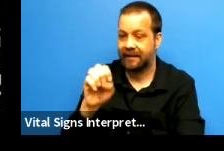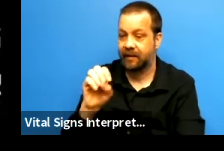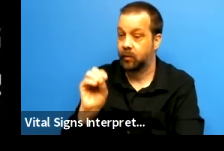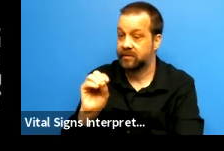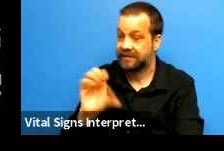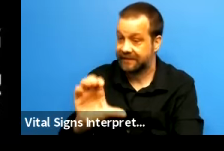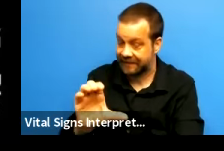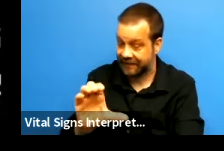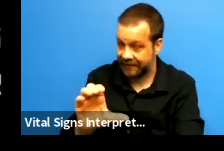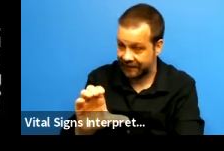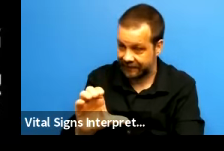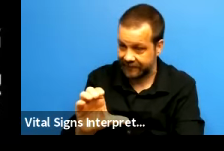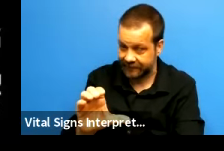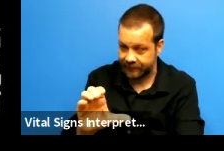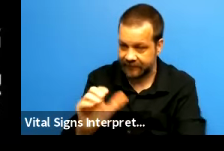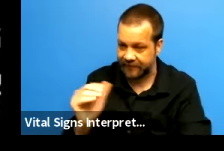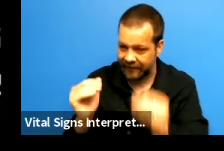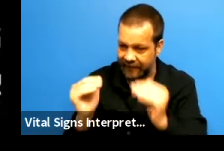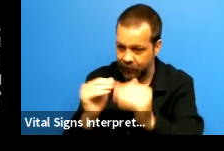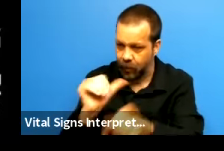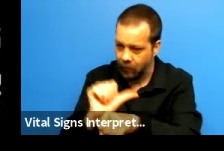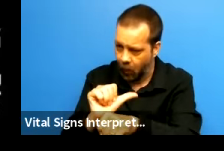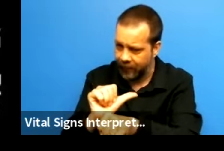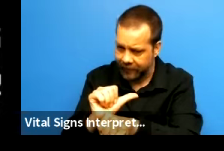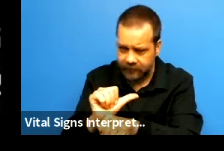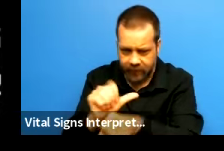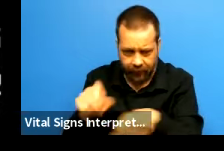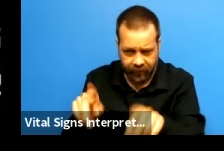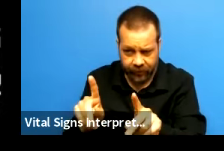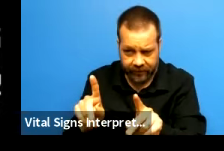or equal employment opportunity commission,